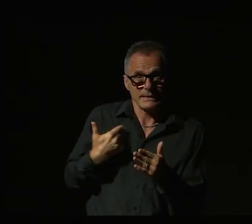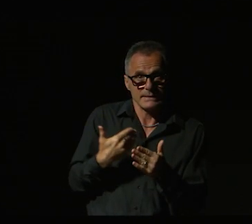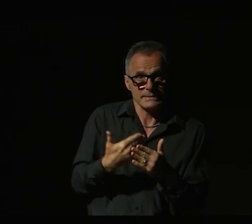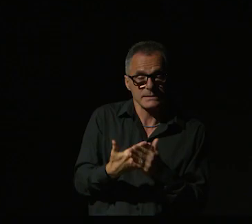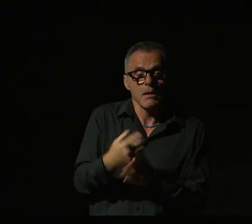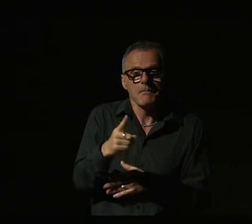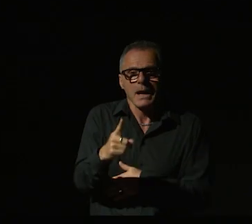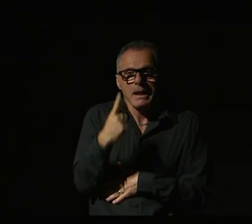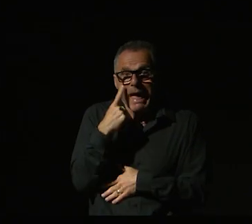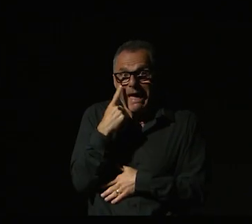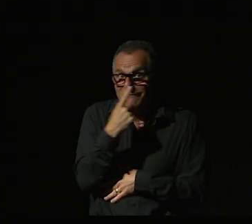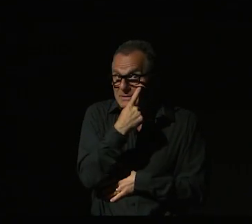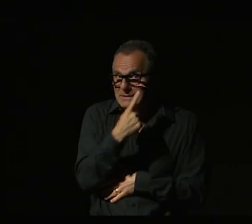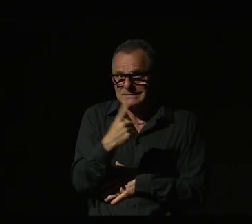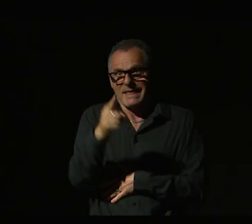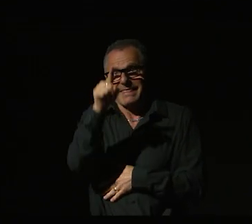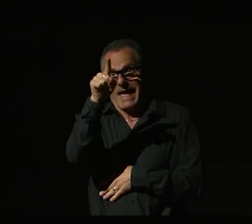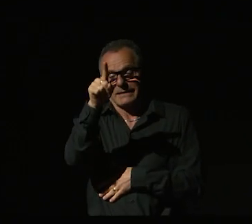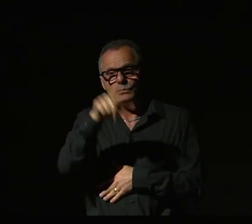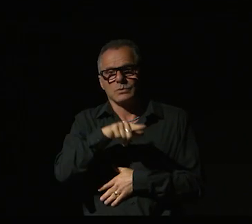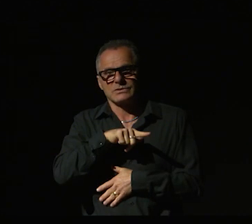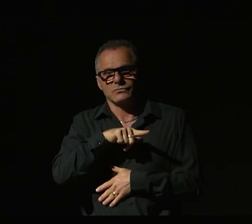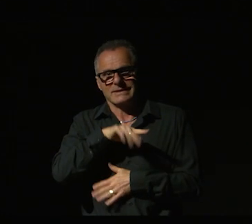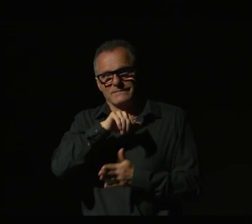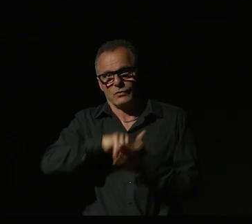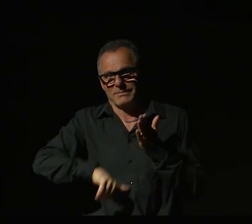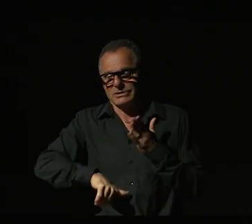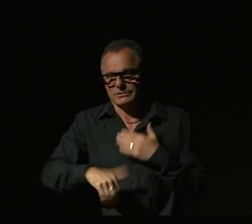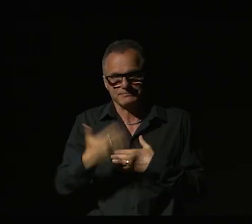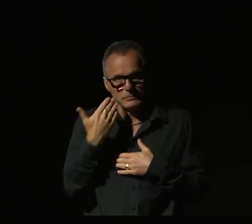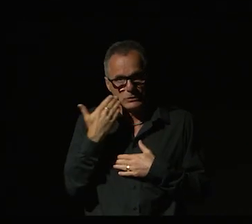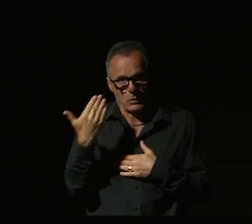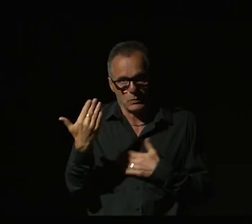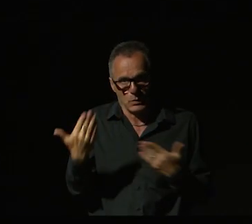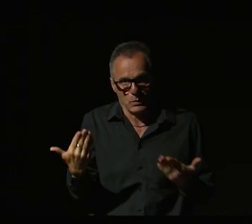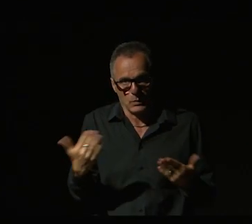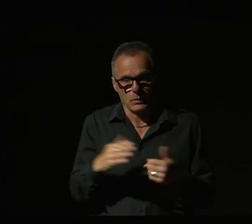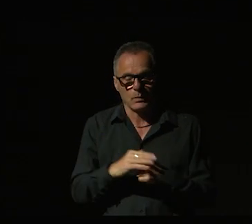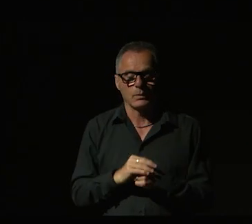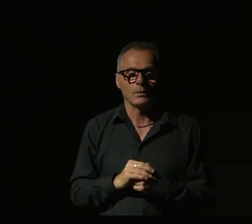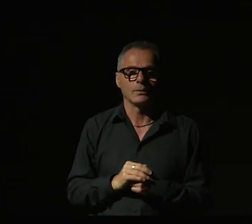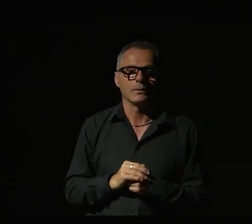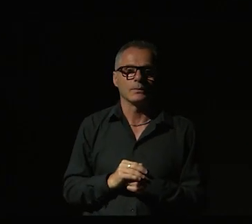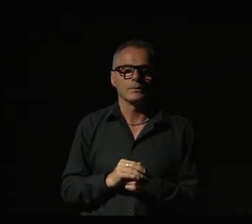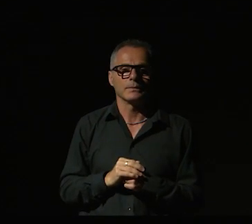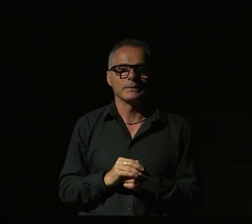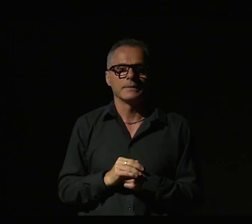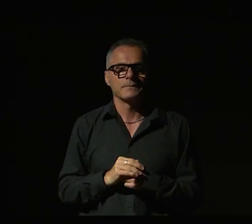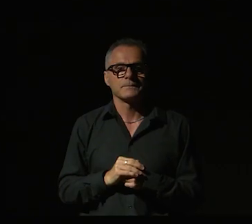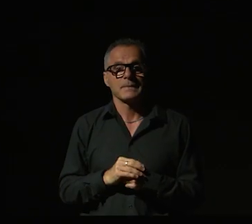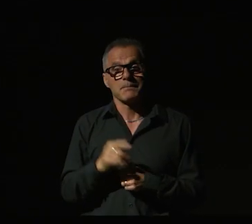that was the reason for commissioning them. And we know that in the Gallery itself, it wast a place where music was played,